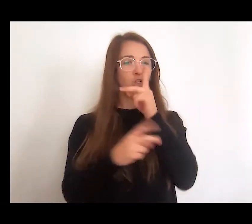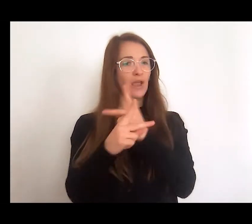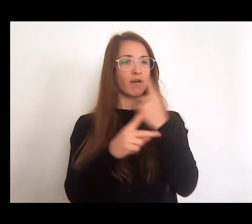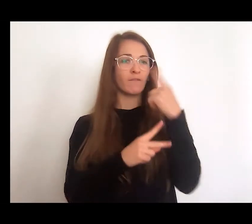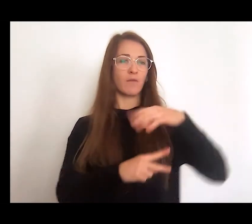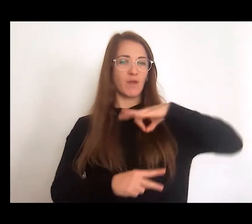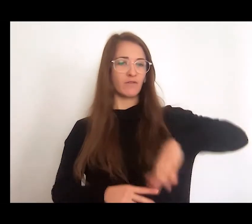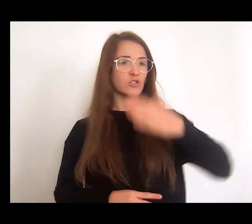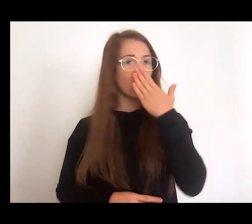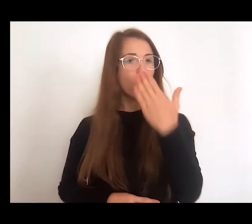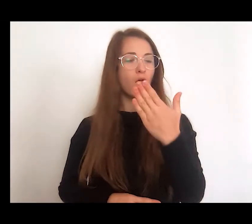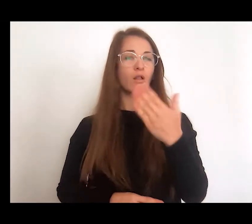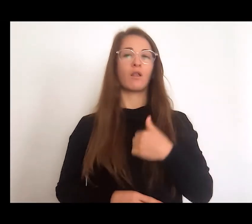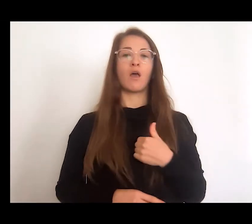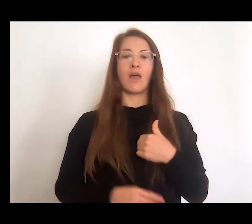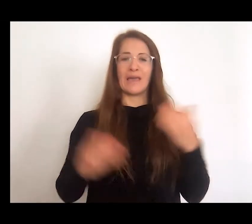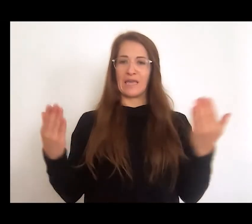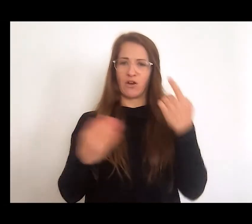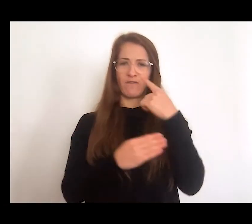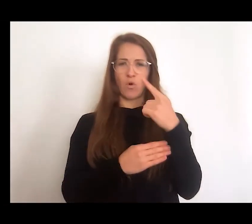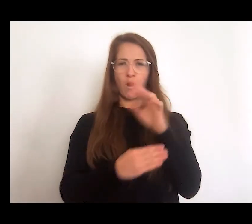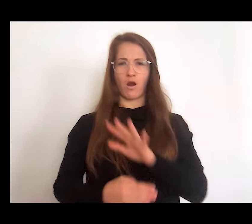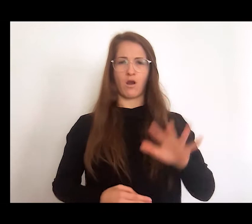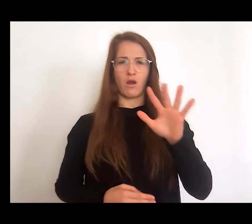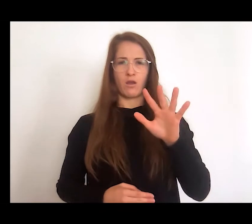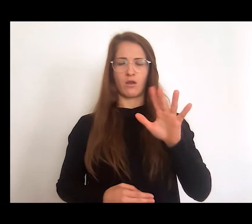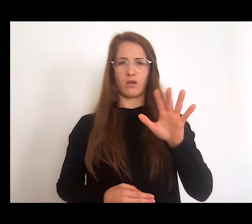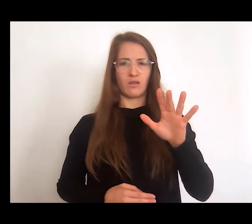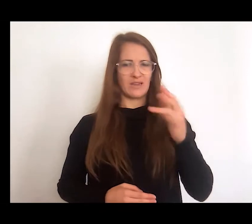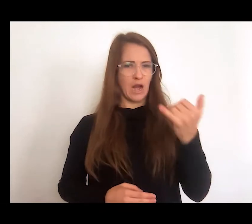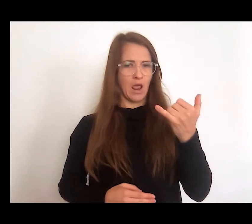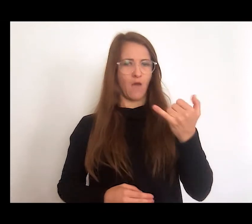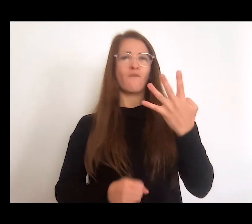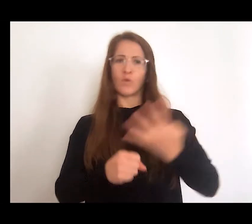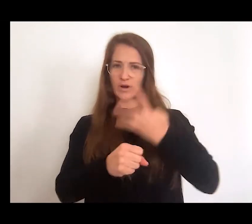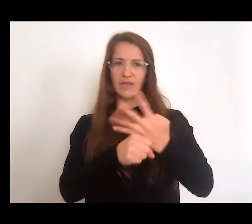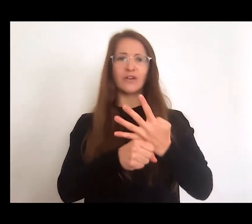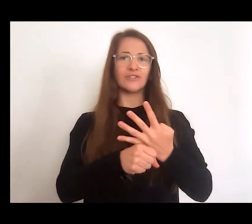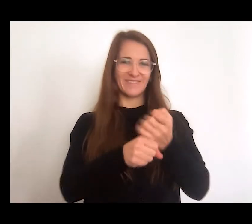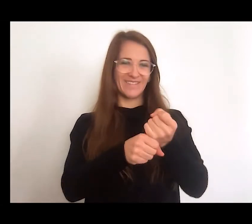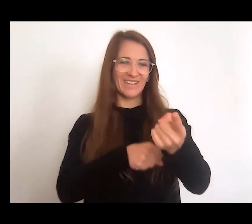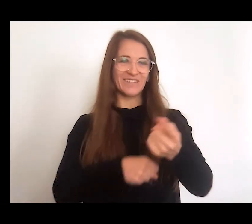REPRESENTATIVE PAYEES AND MAKE SURE THEY ARE CARED FOR WELL. I WAS HERE FOR ABOUT GOING ON